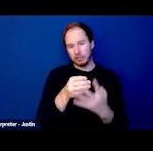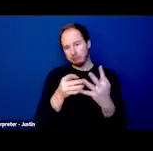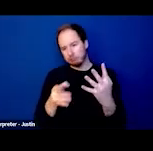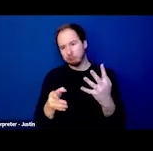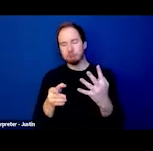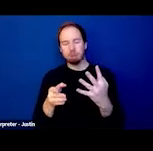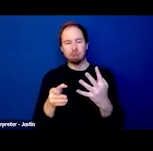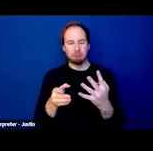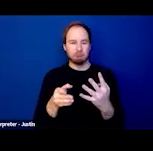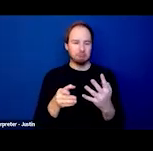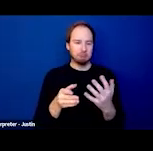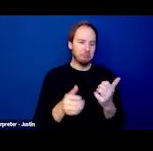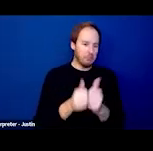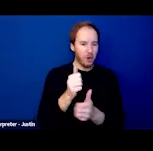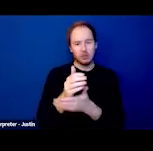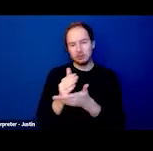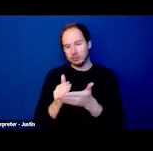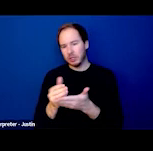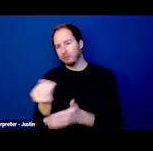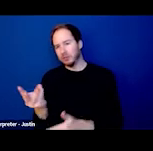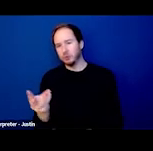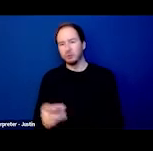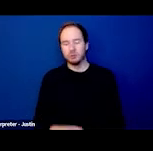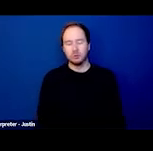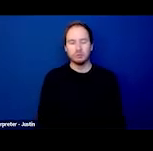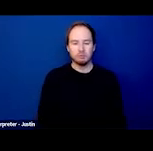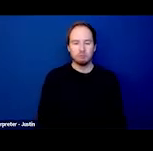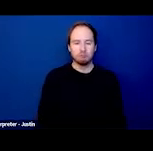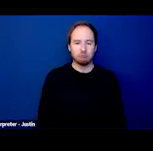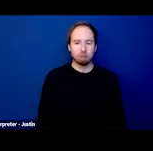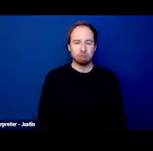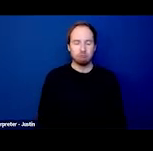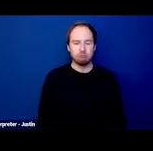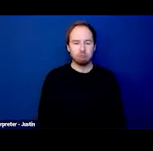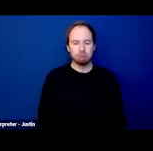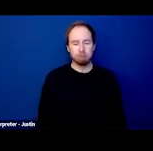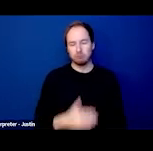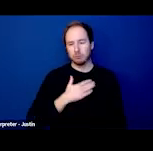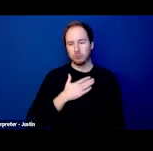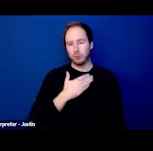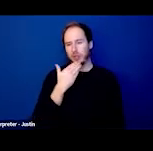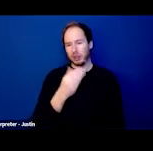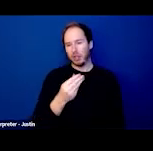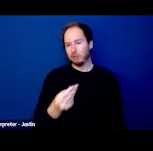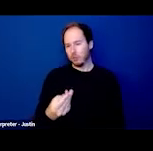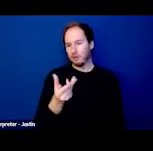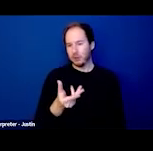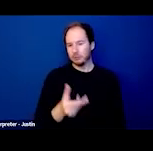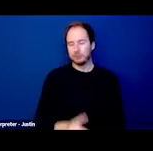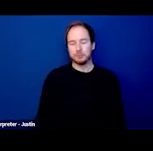rest of you all are kind of varying degrees of working with clients experiencing homelessness. So appreciate y'all providing that information to us.